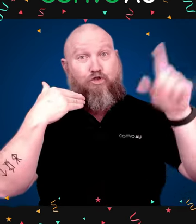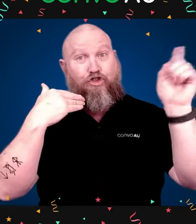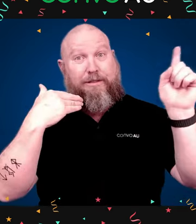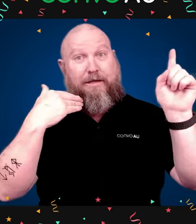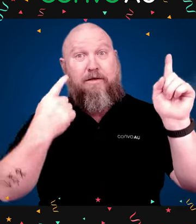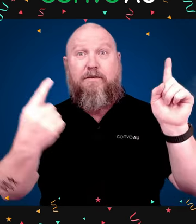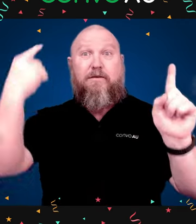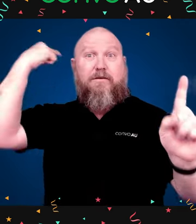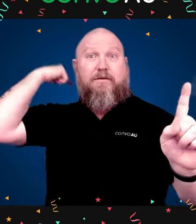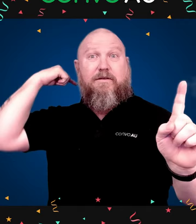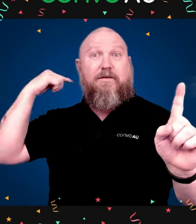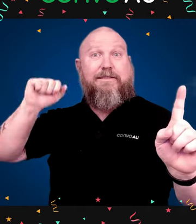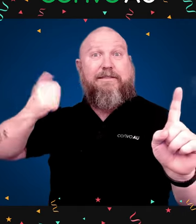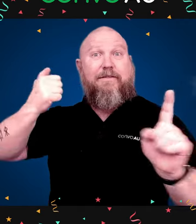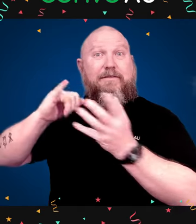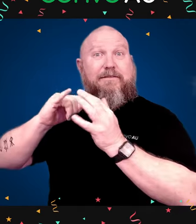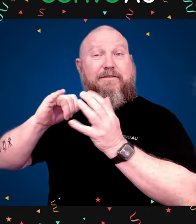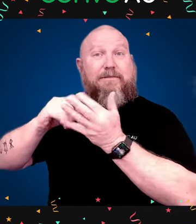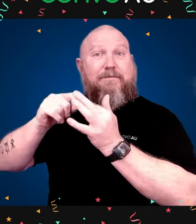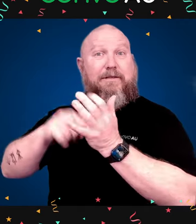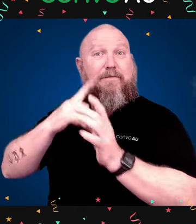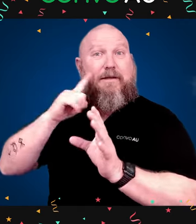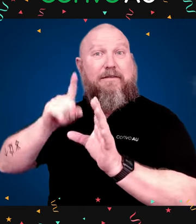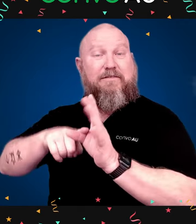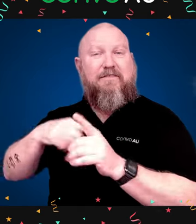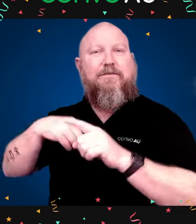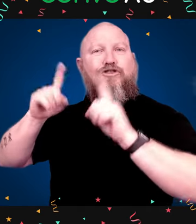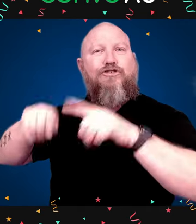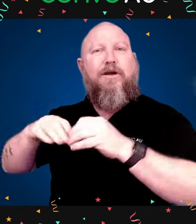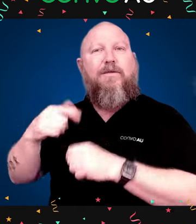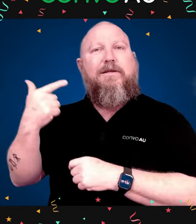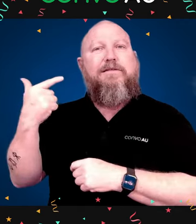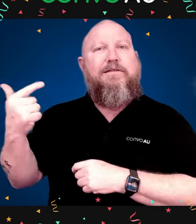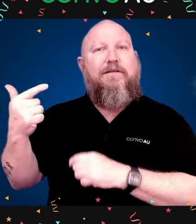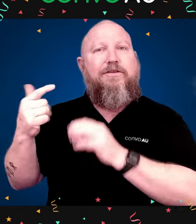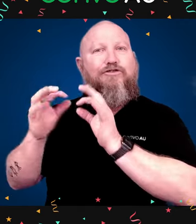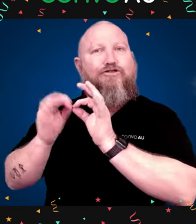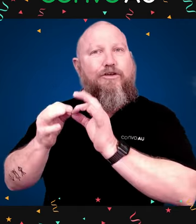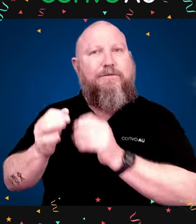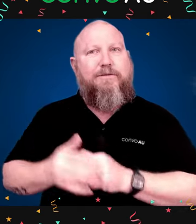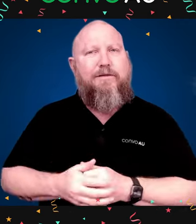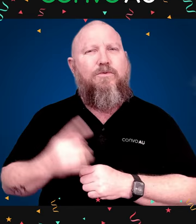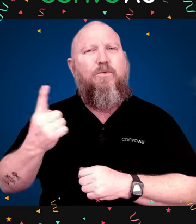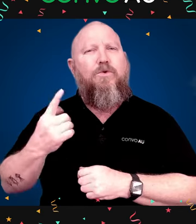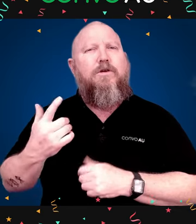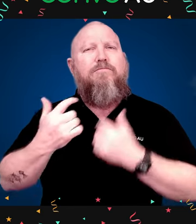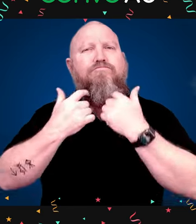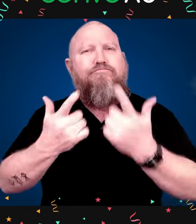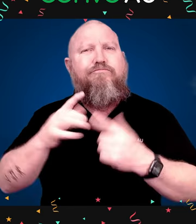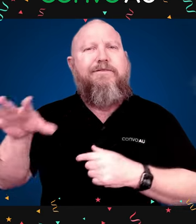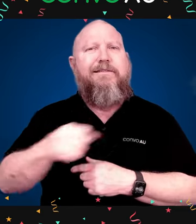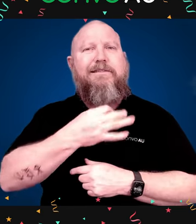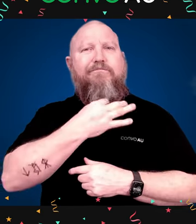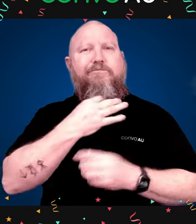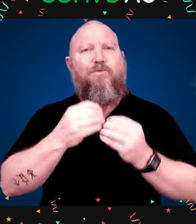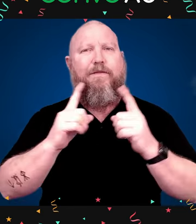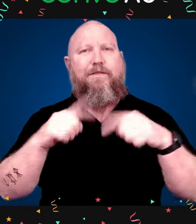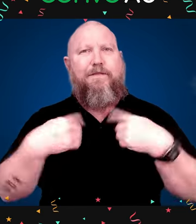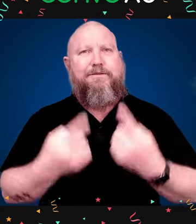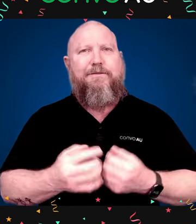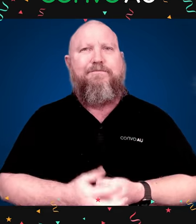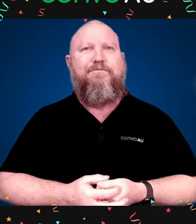we started with 7 interpreters who took their chances with us